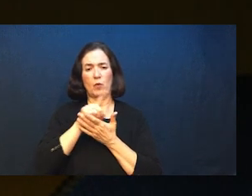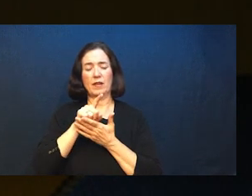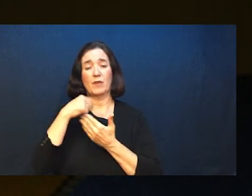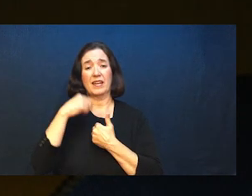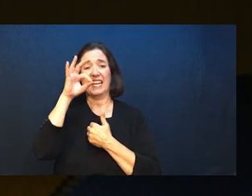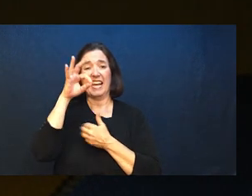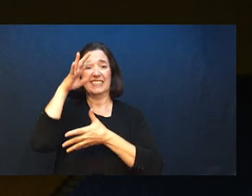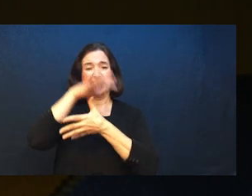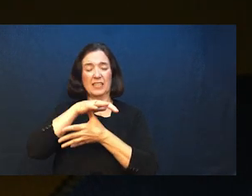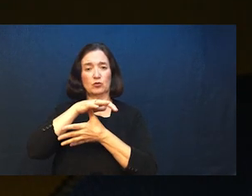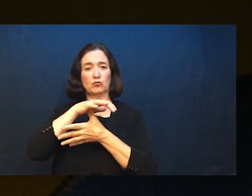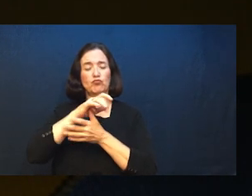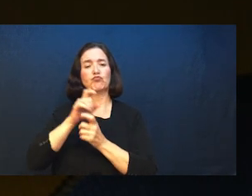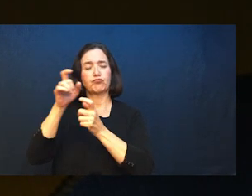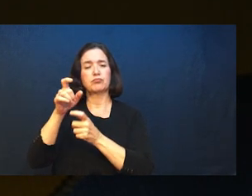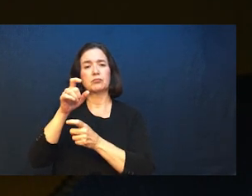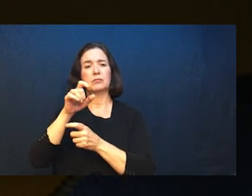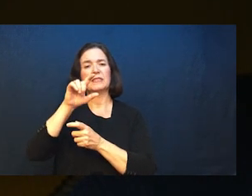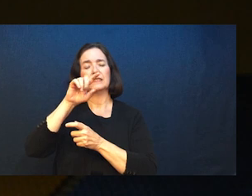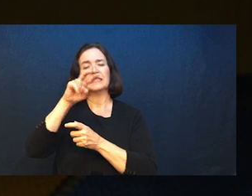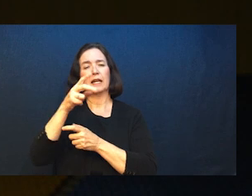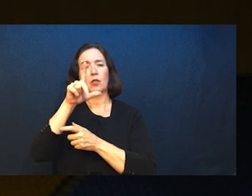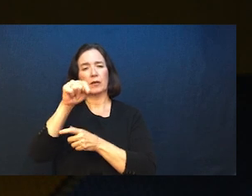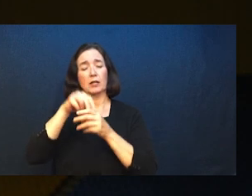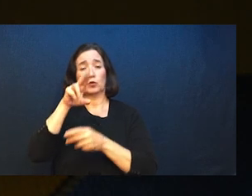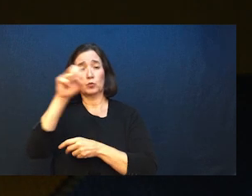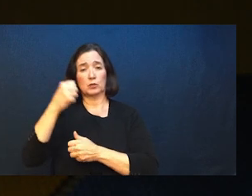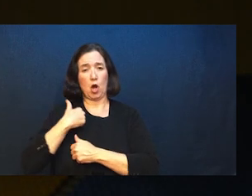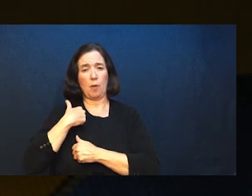Earlier this week, nine seniors were commissioned as 2nd Lieutenants